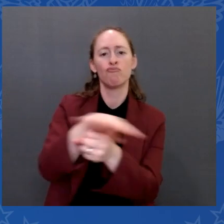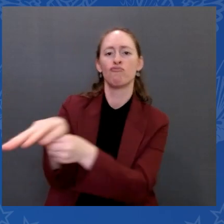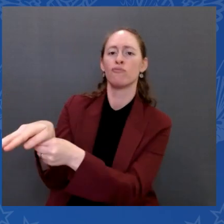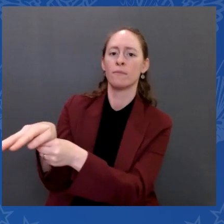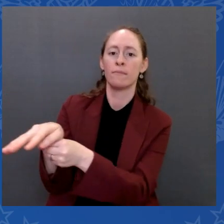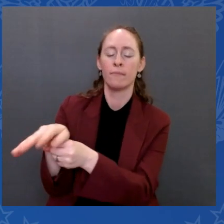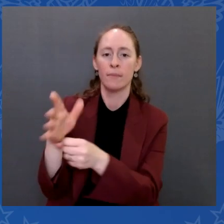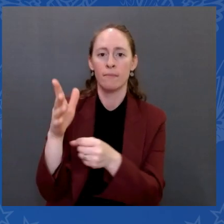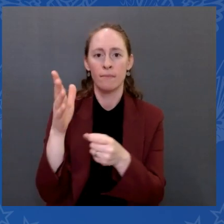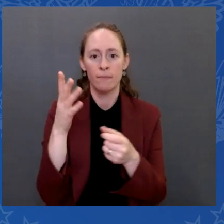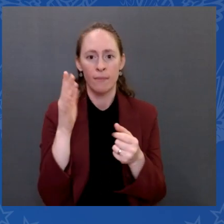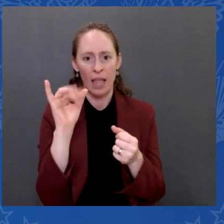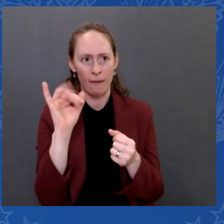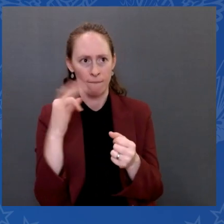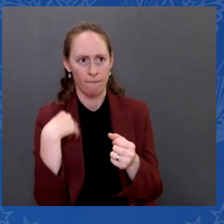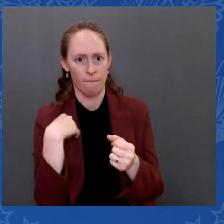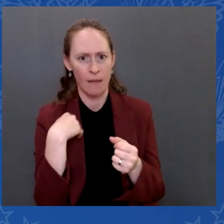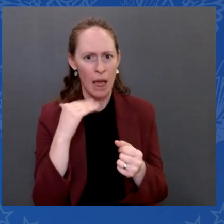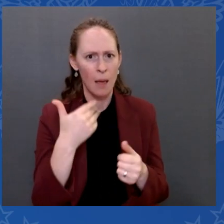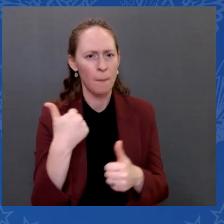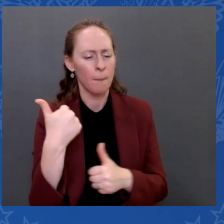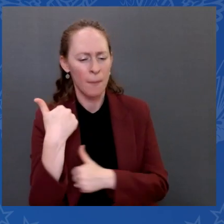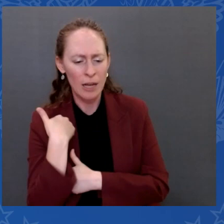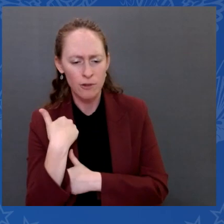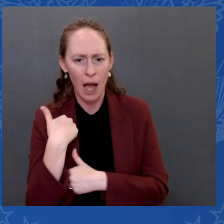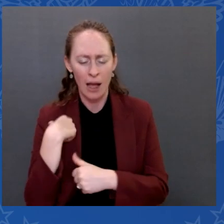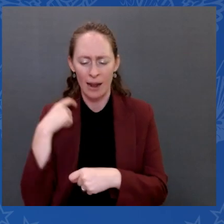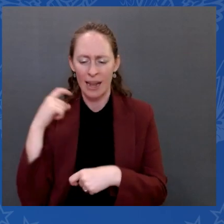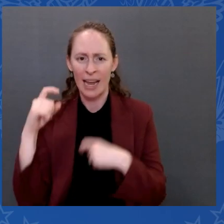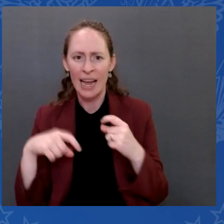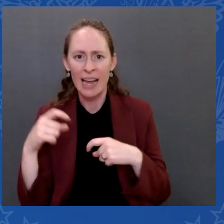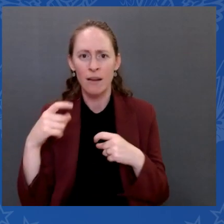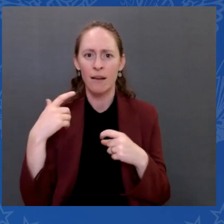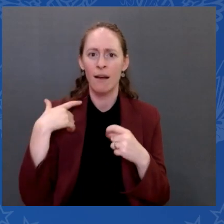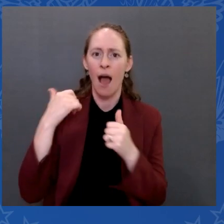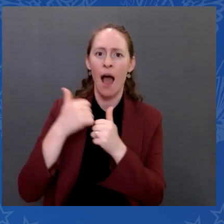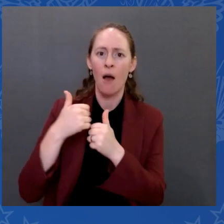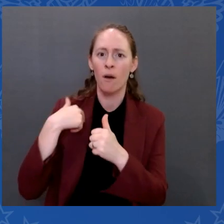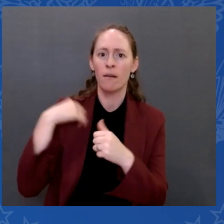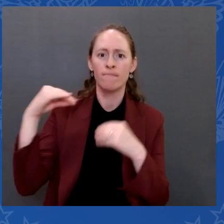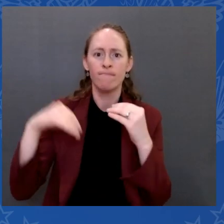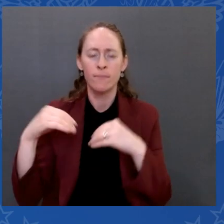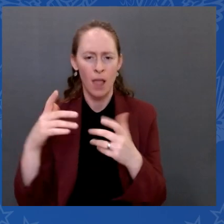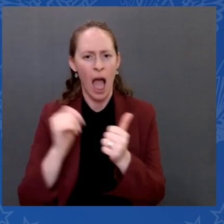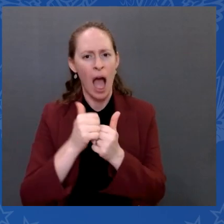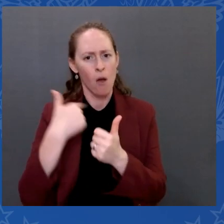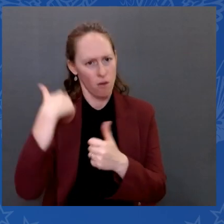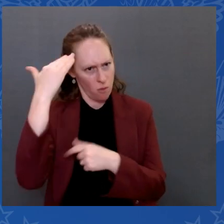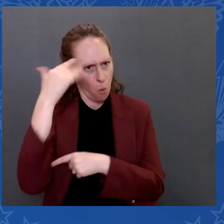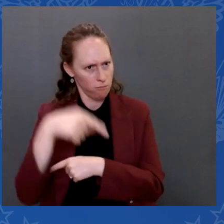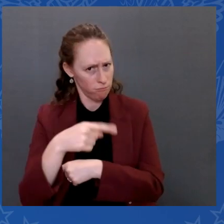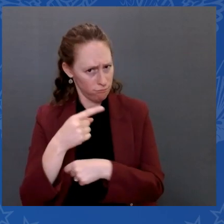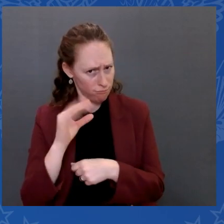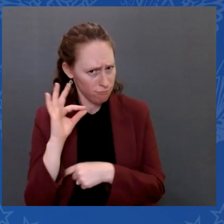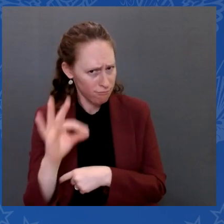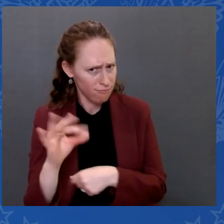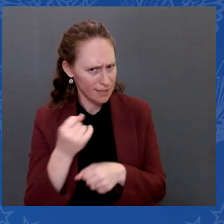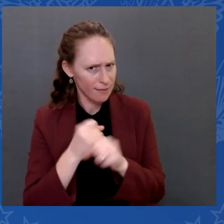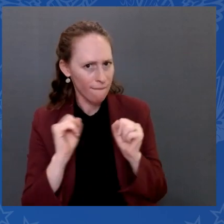and that they can have security in using those capabilities -- we know we must secure a supply chain